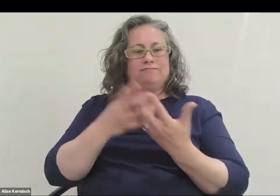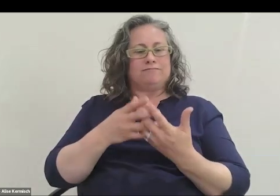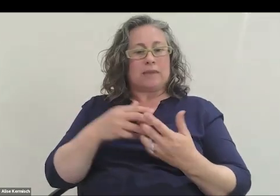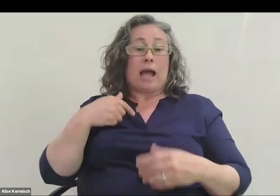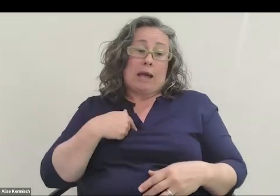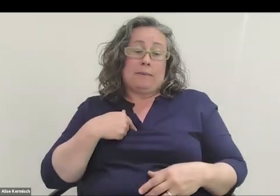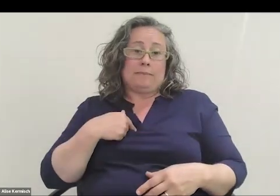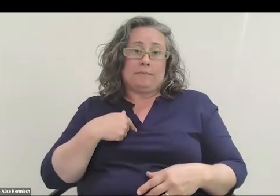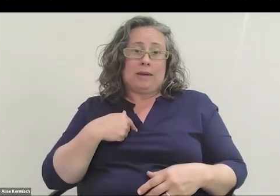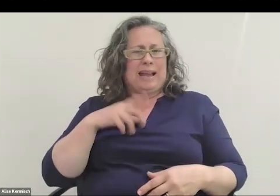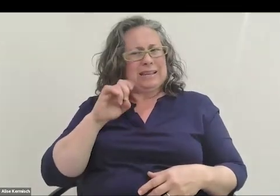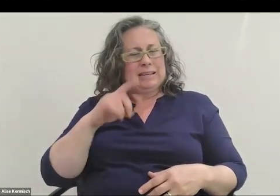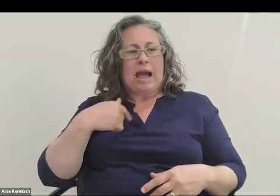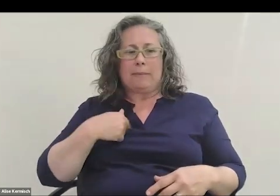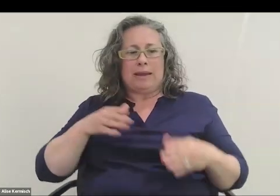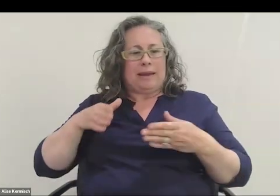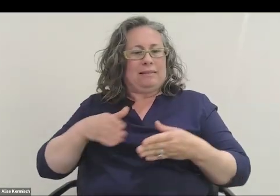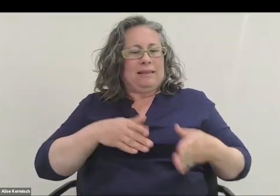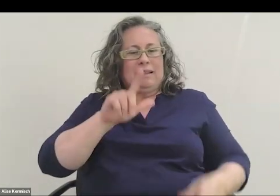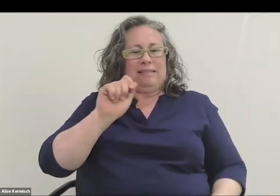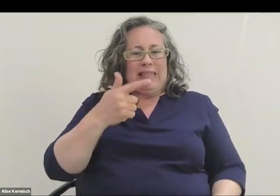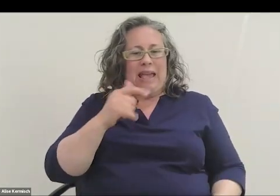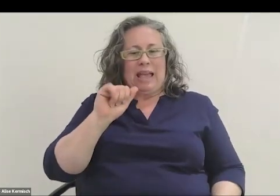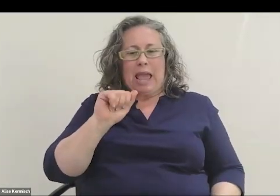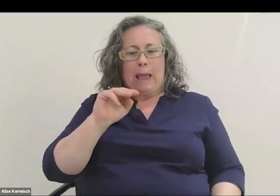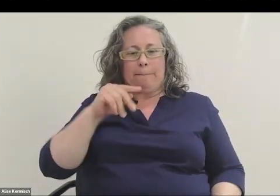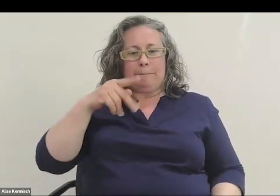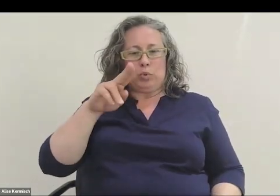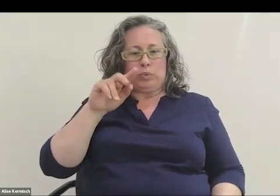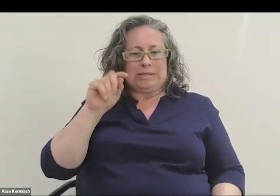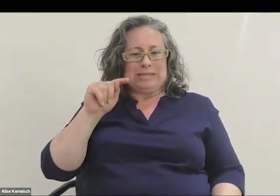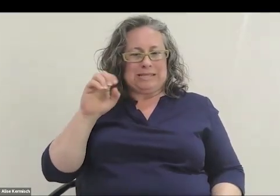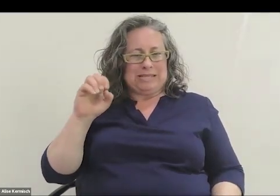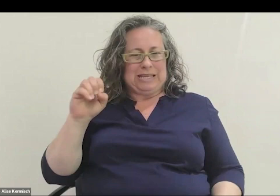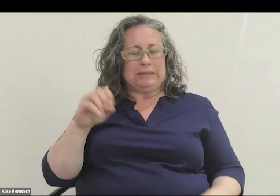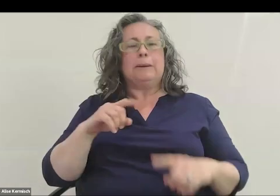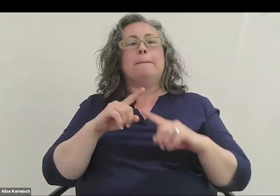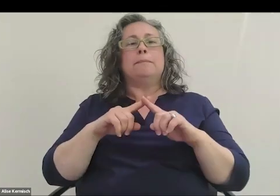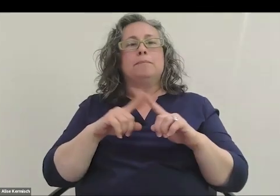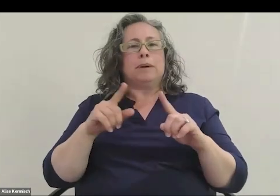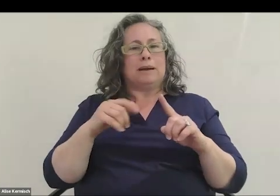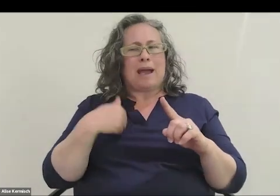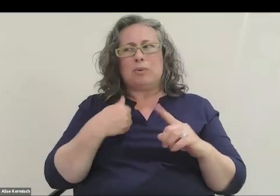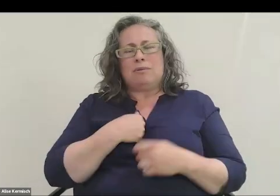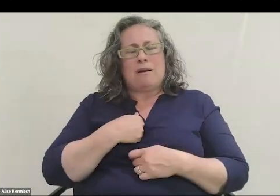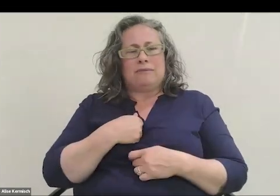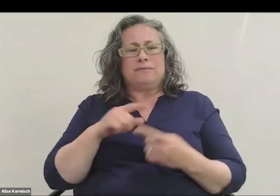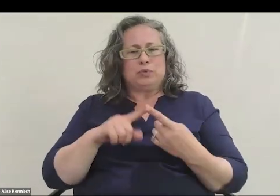I did show you the picture. I'm a leg amputee. You can't tell when I'm waving my arms around. I would love to get in contact with you